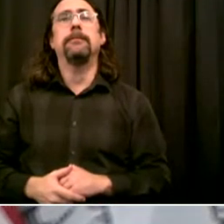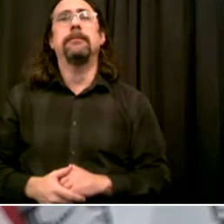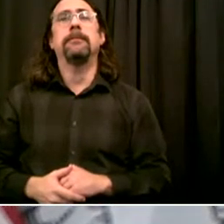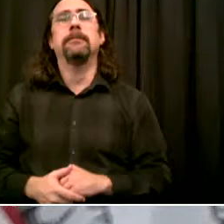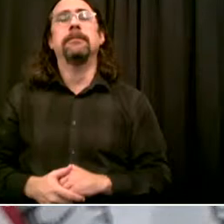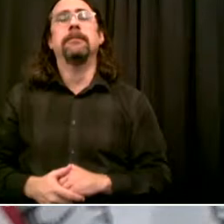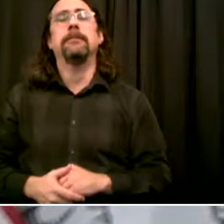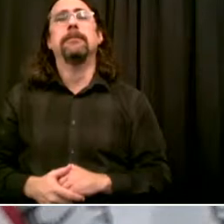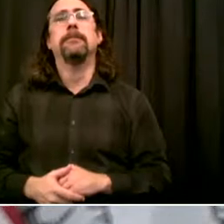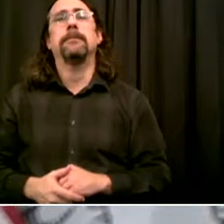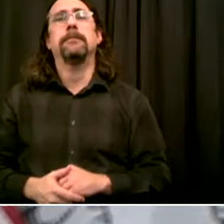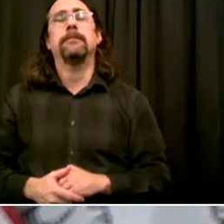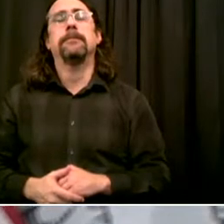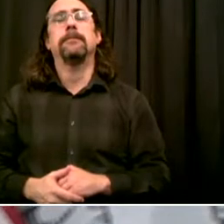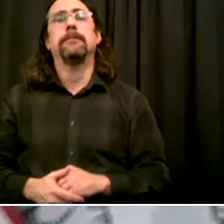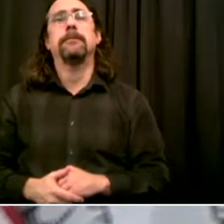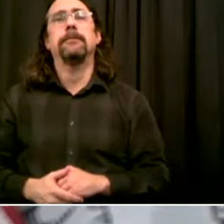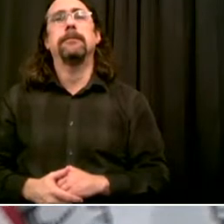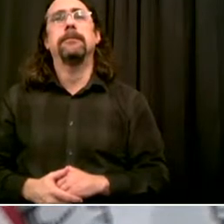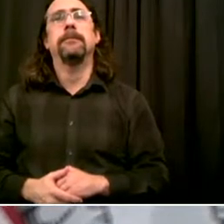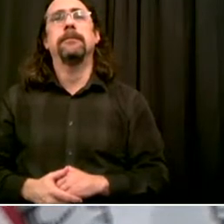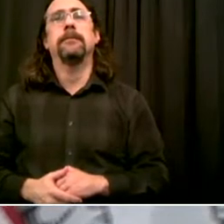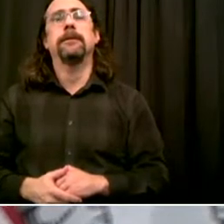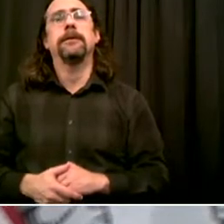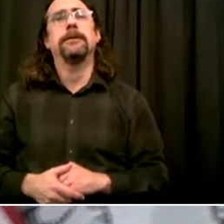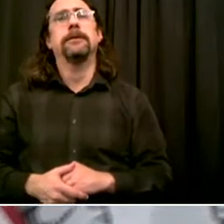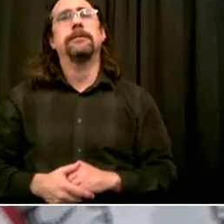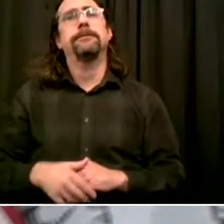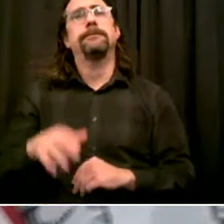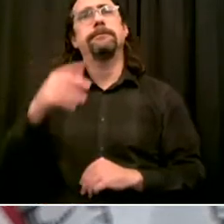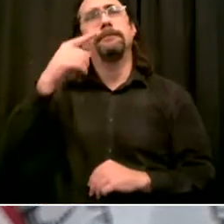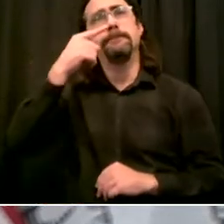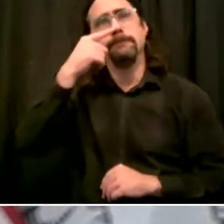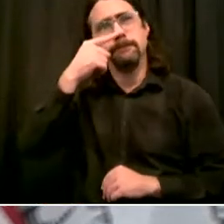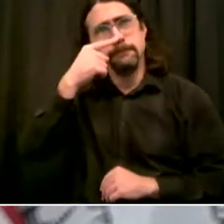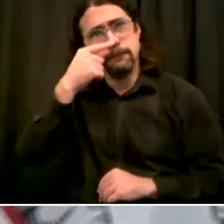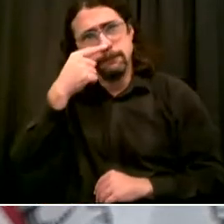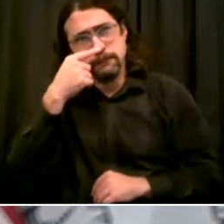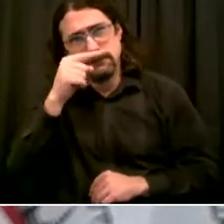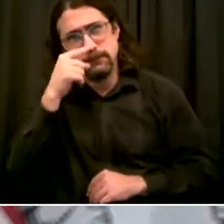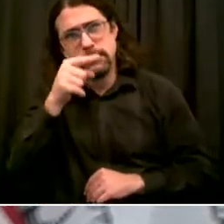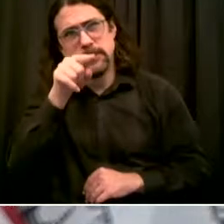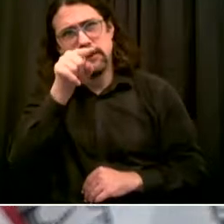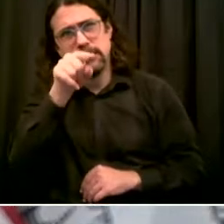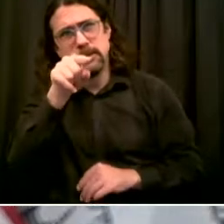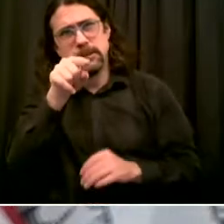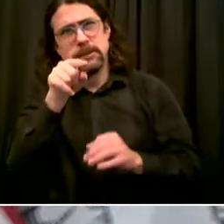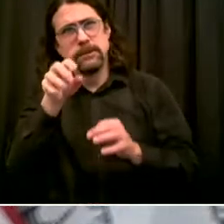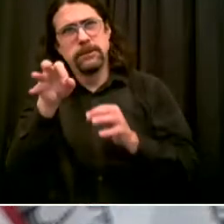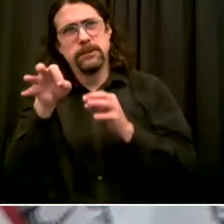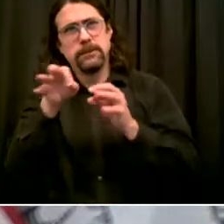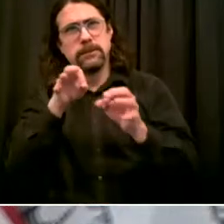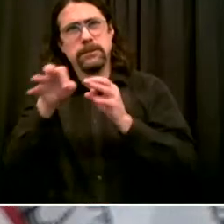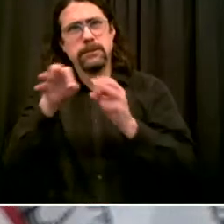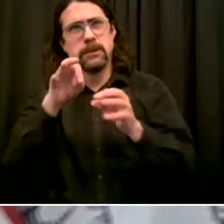HAVE AVAILED THEMSELVES TO THE DDOG WALKING SERVICE? HOW MUCH IT COSTS AND THAT SORT